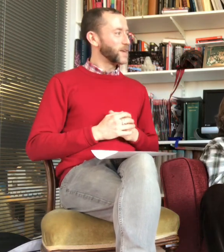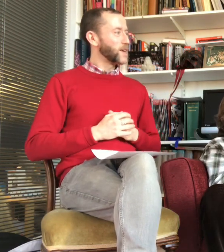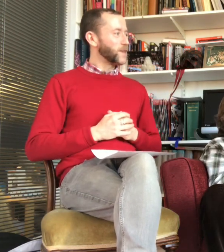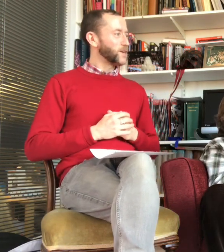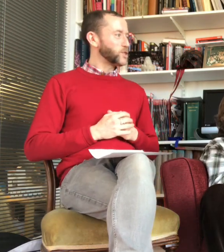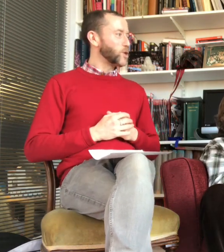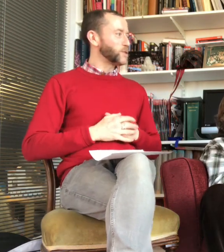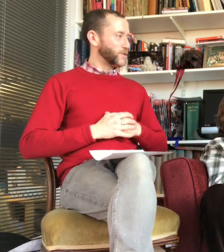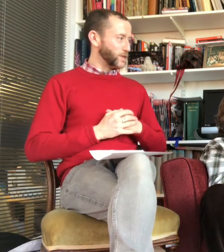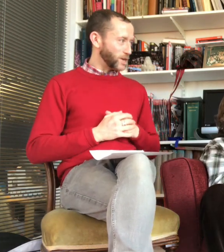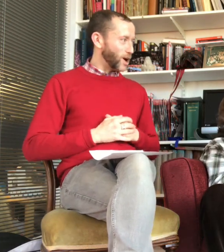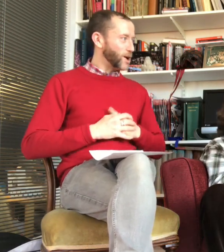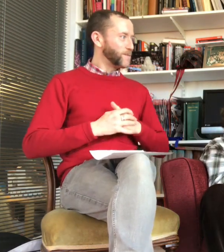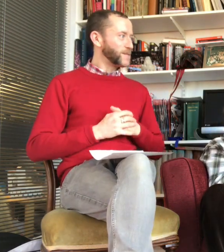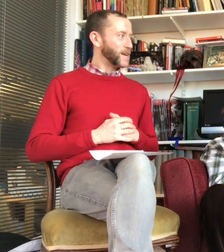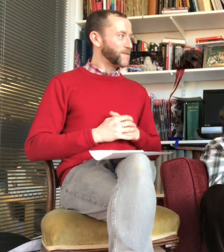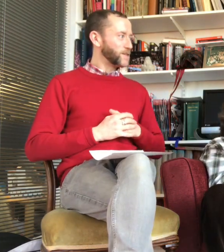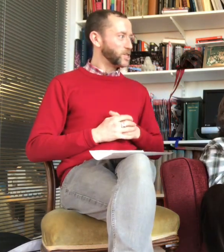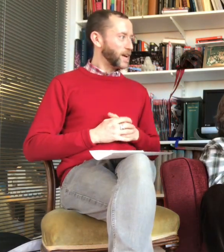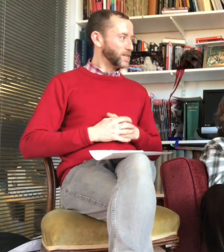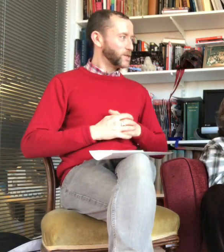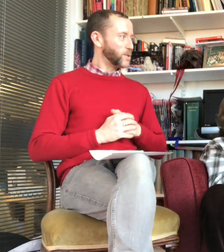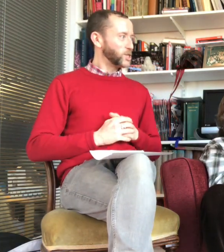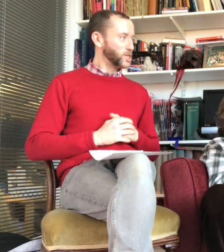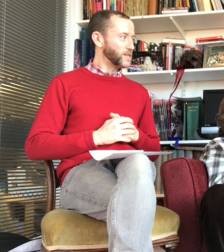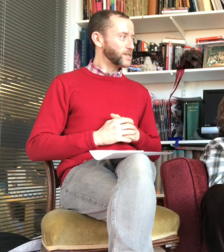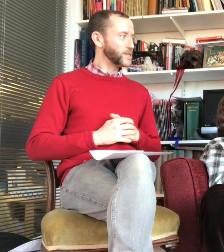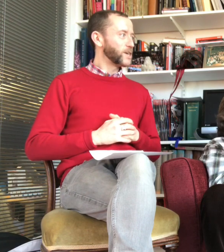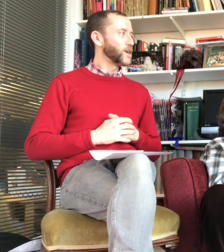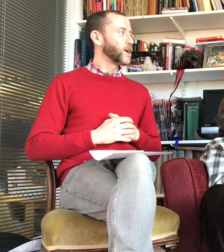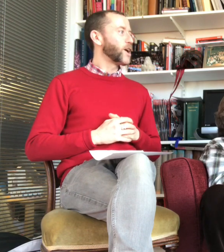Thank you so much for your time today for the chat and questions. My pleasure.